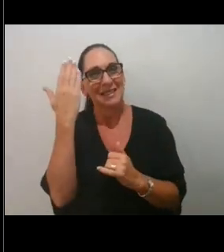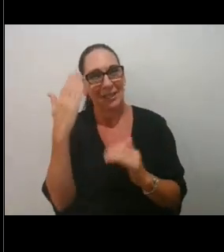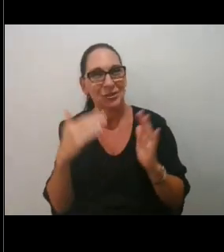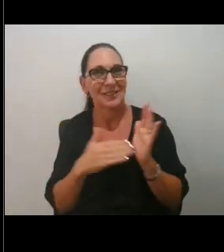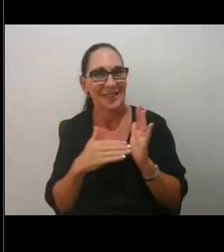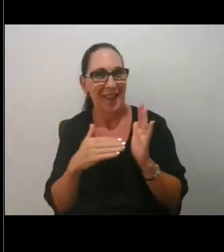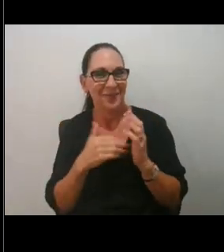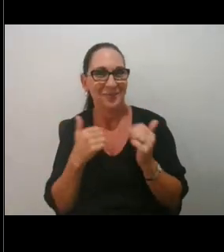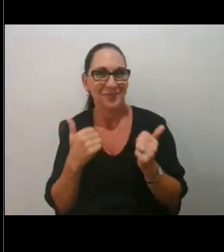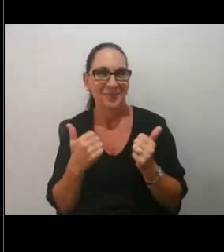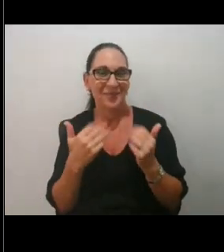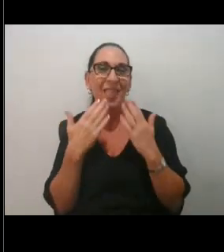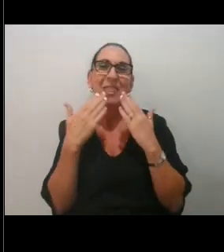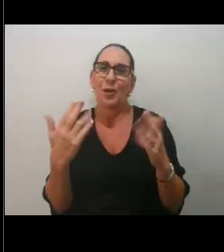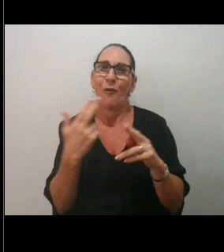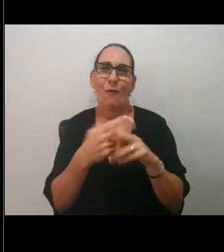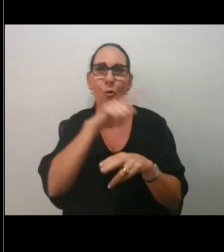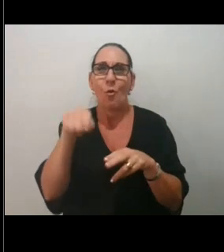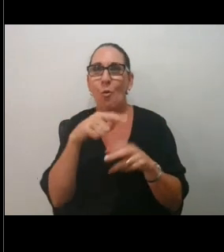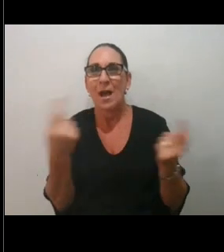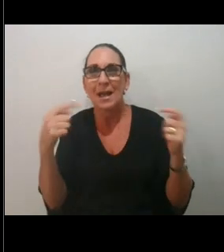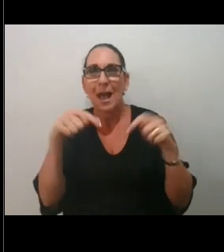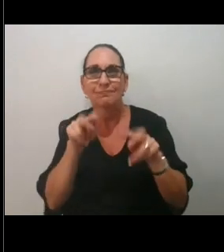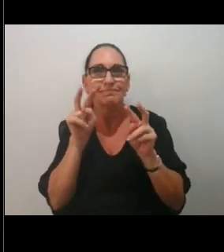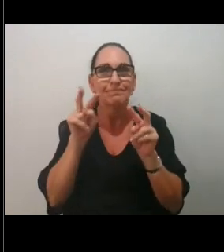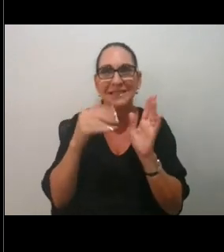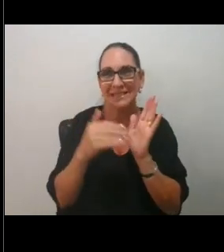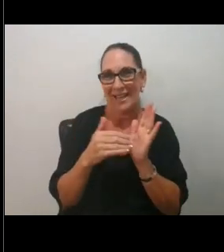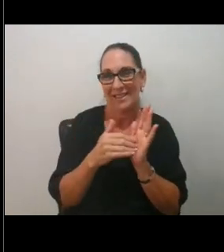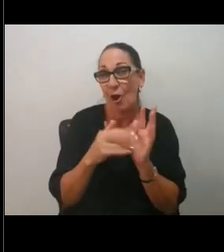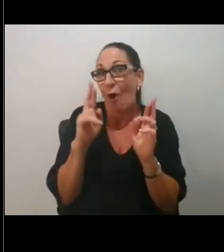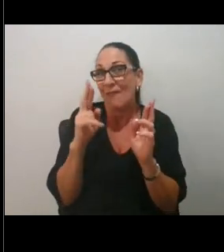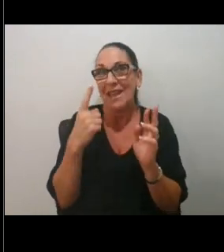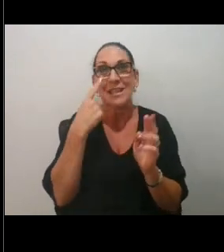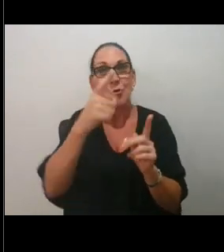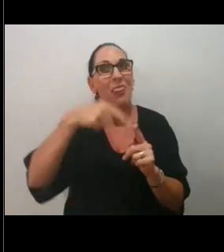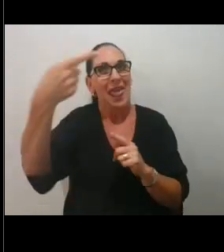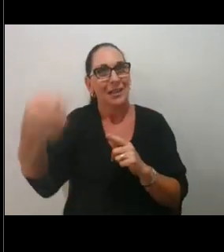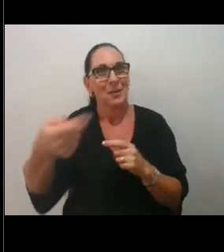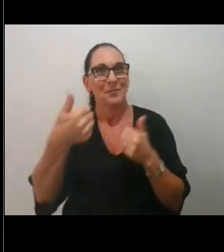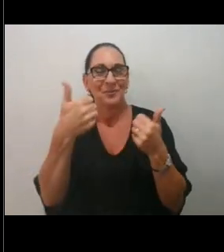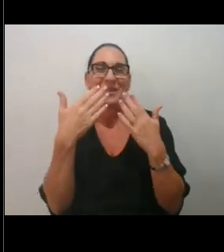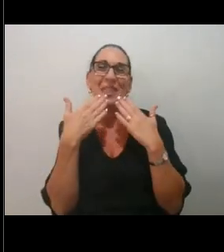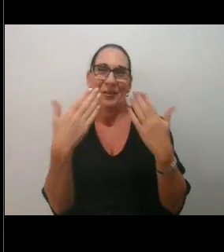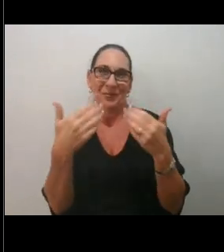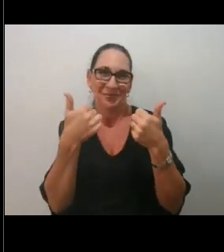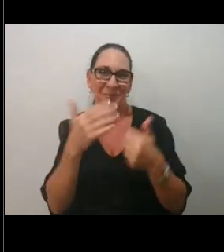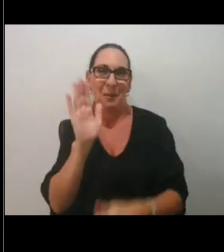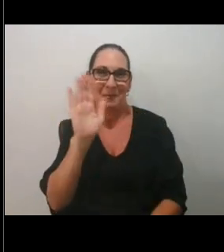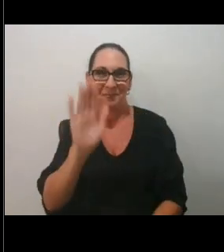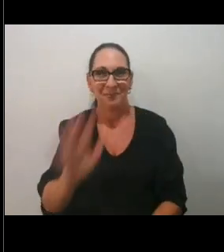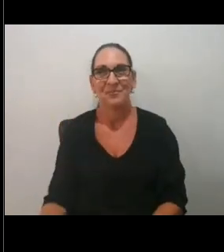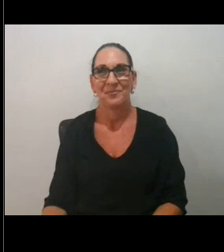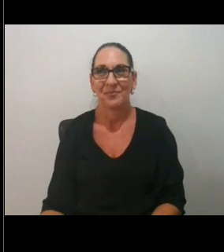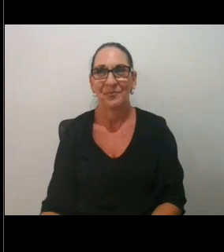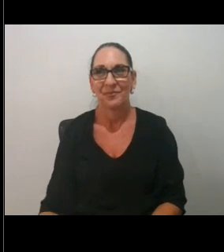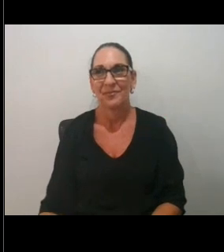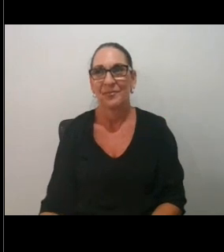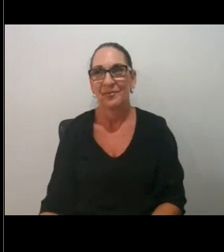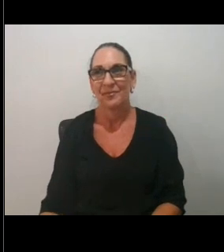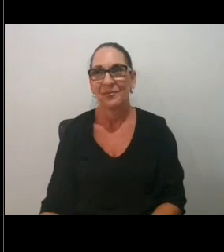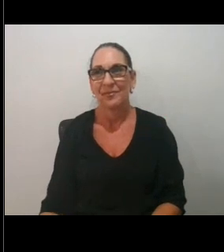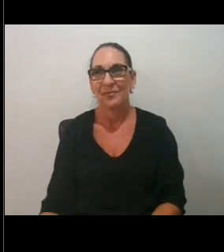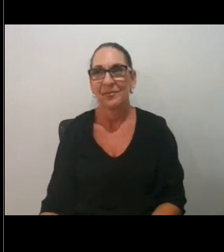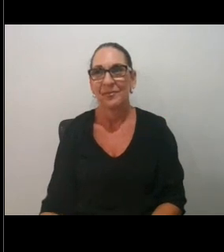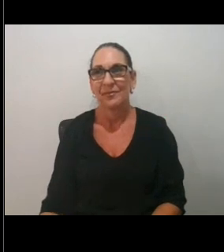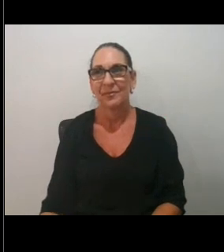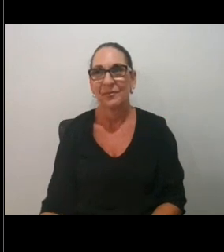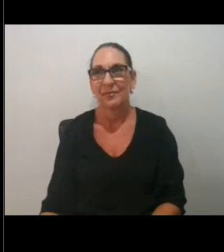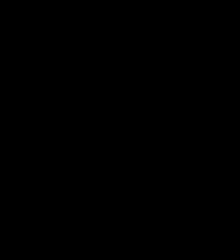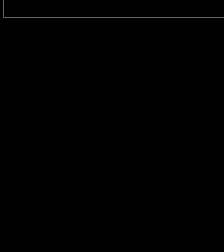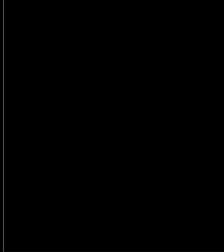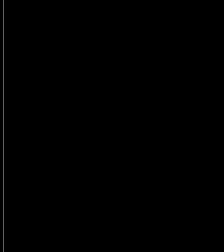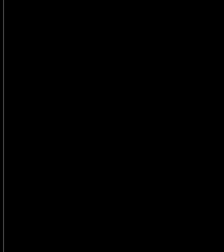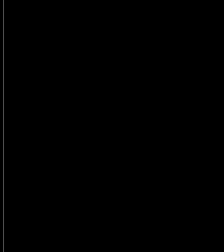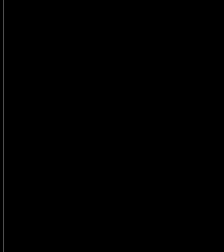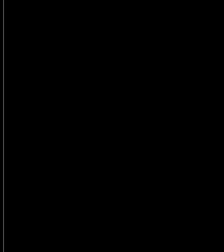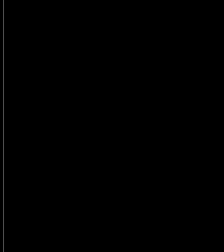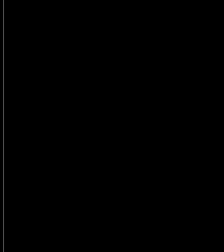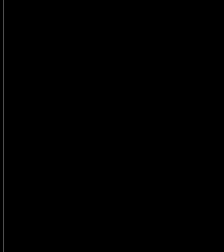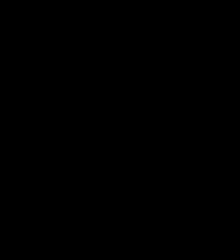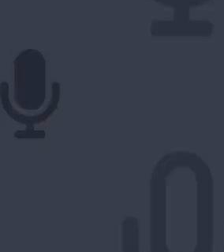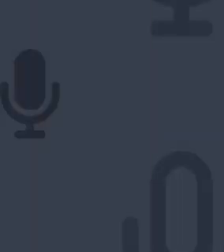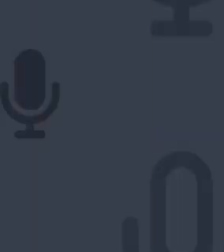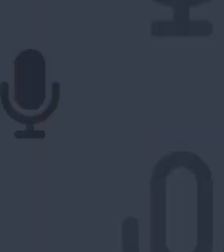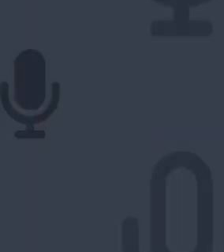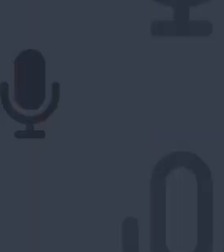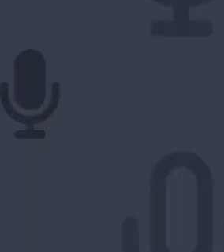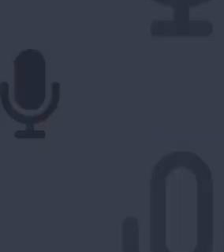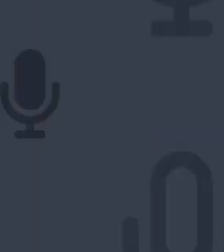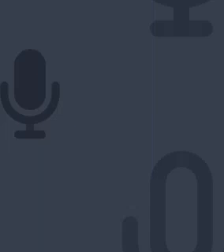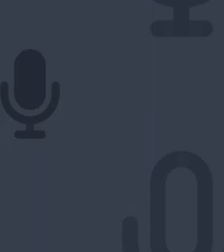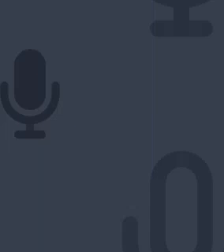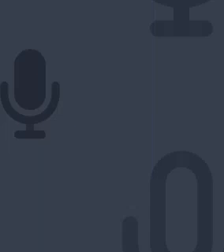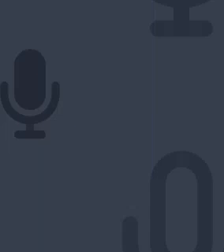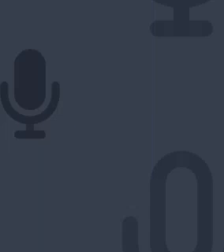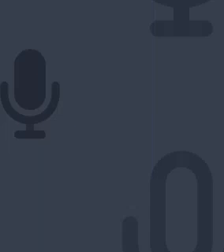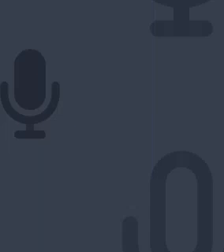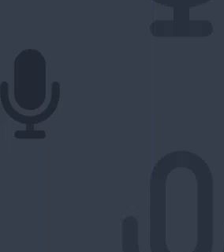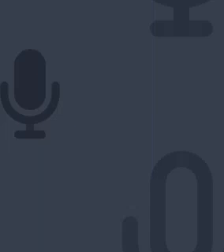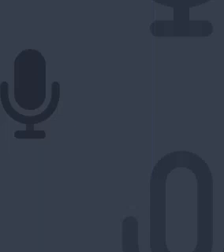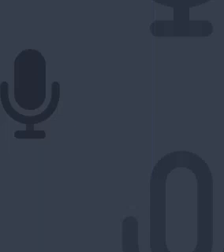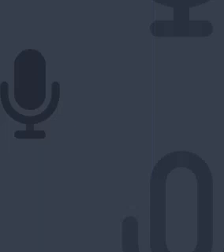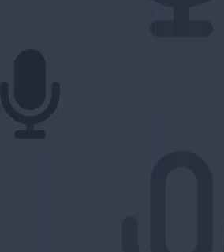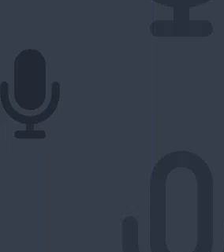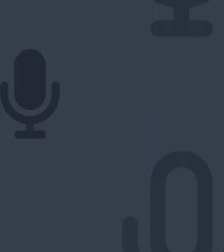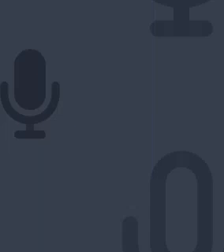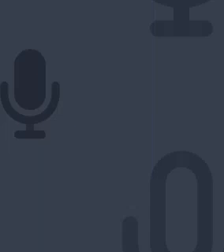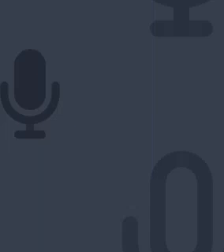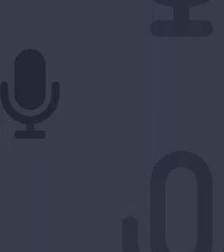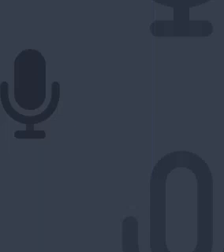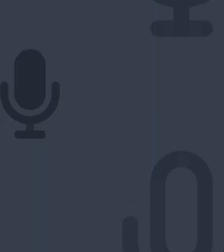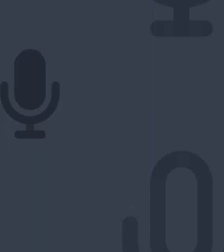much for joining us and um please hopefully we'll see you at the next one thanks very much byebye